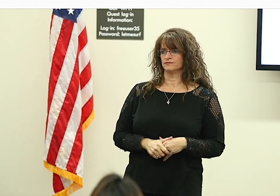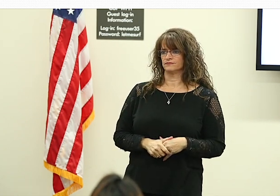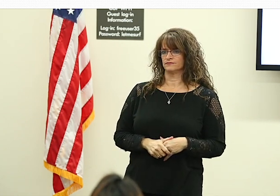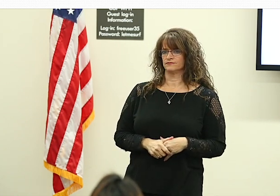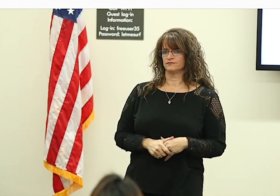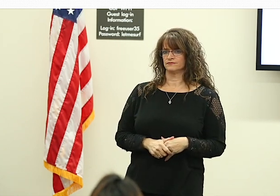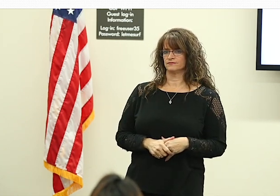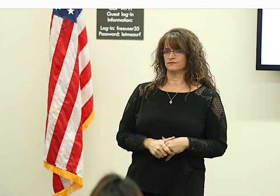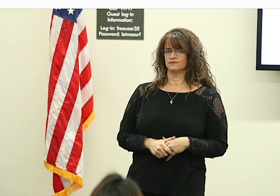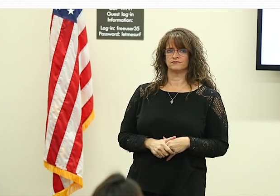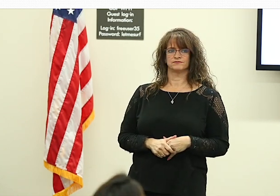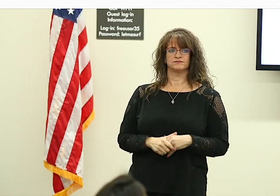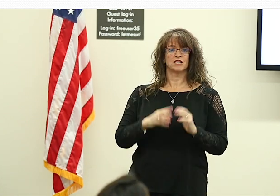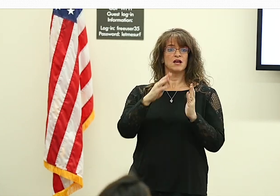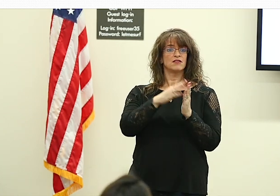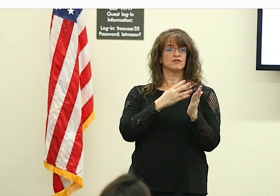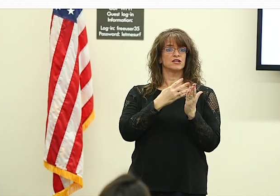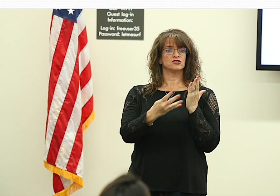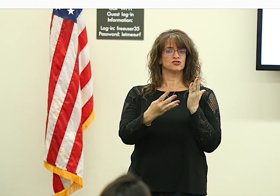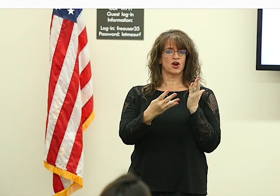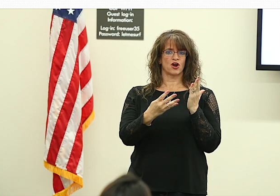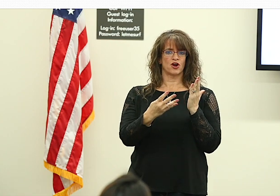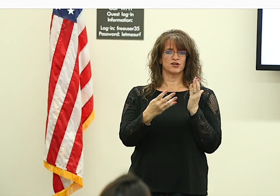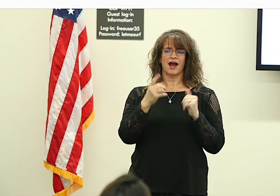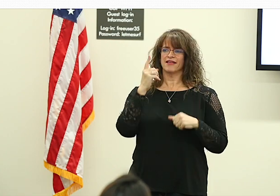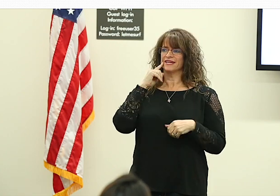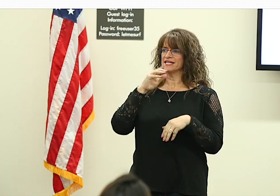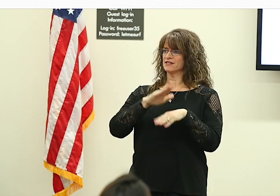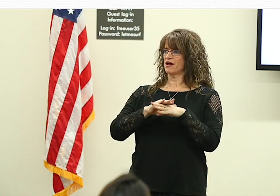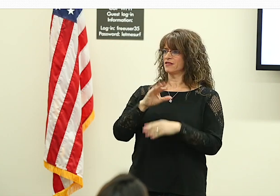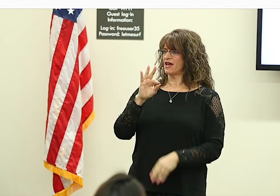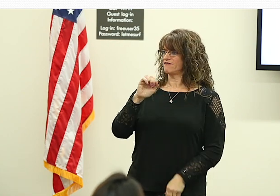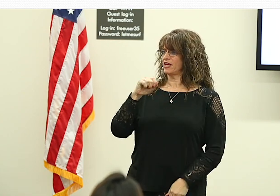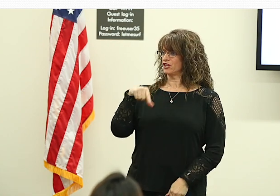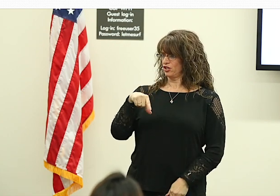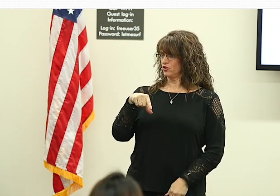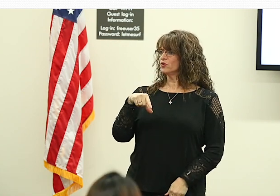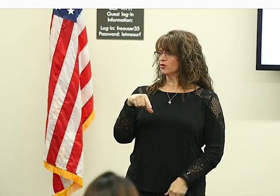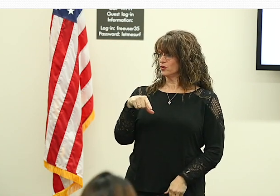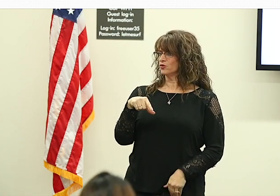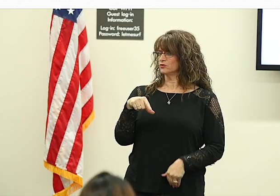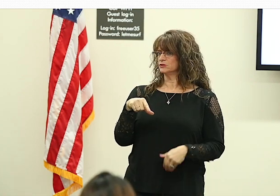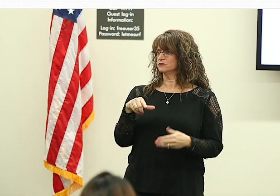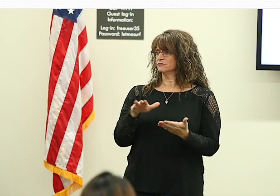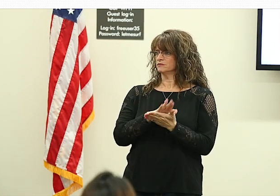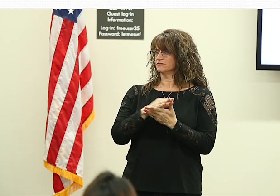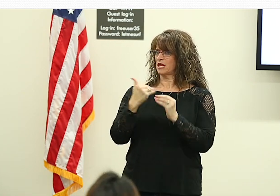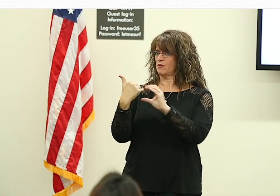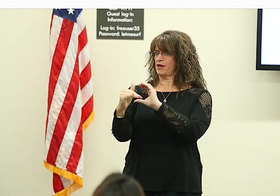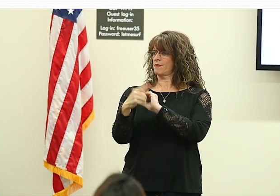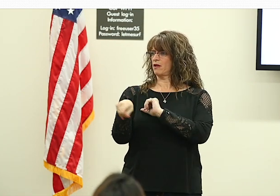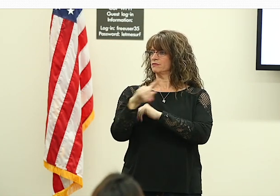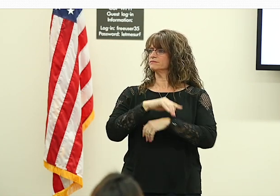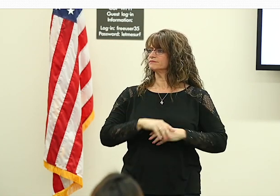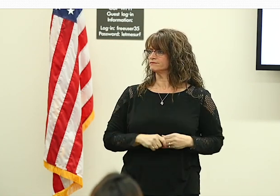And the chart is on, I think a Frequently Asked Questions document that we have. You guys emailed it out, correct? Yeah.